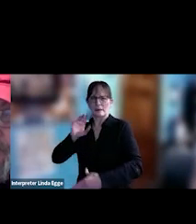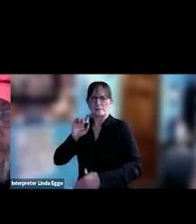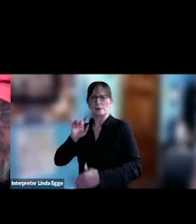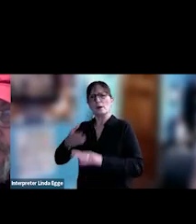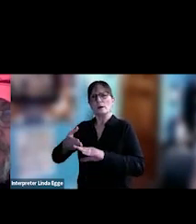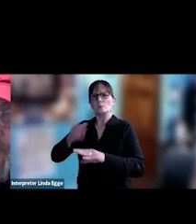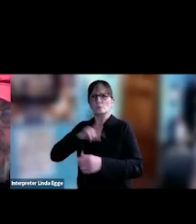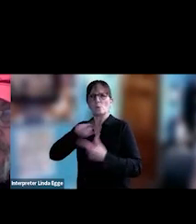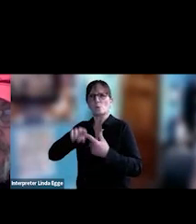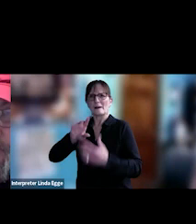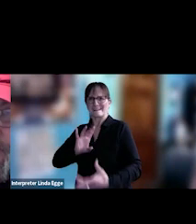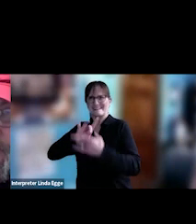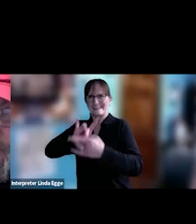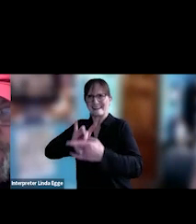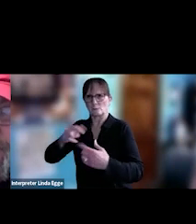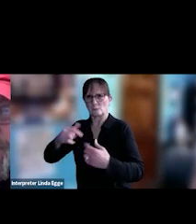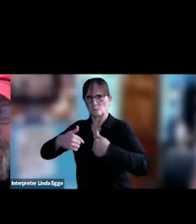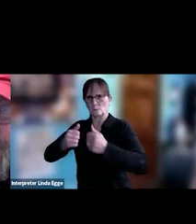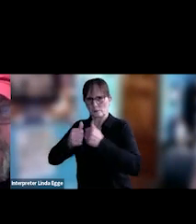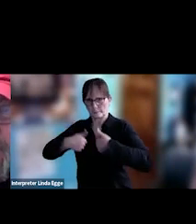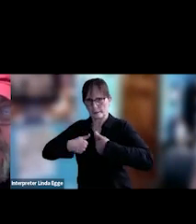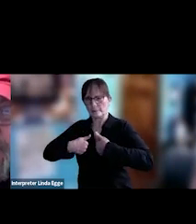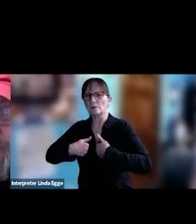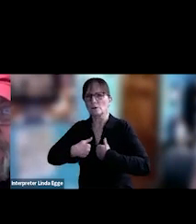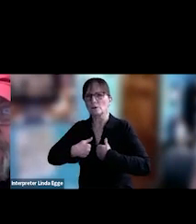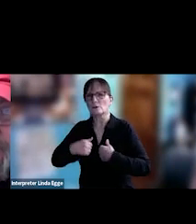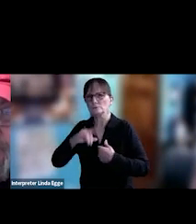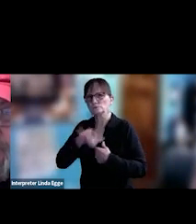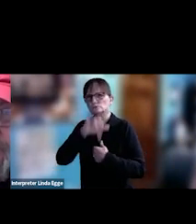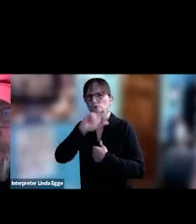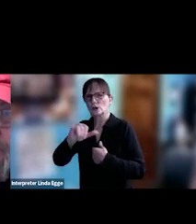Jerry had experienced frostbite